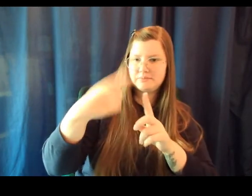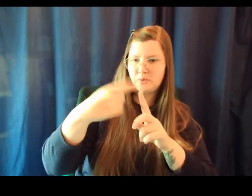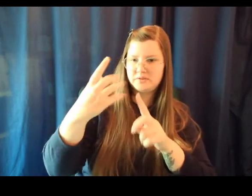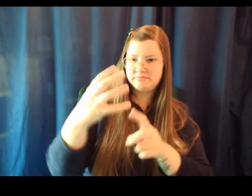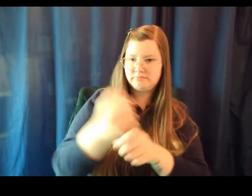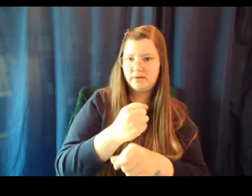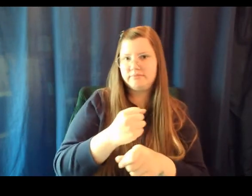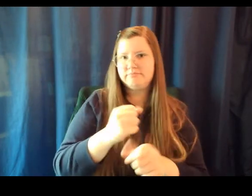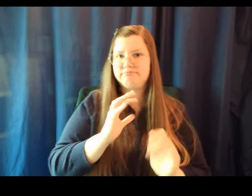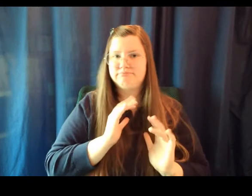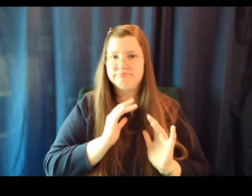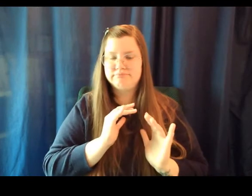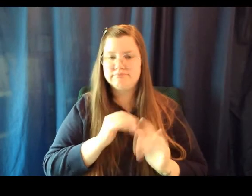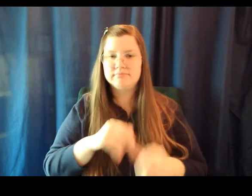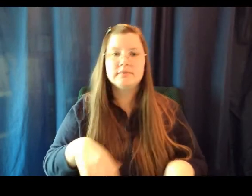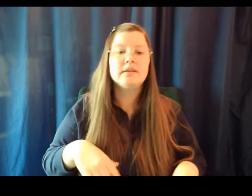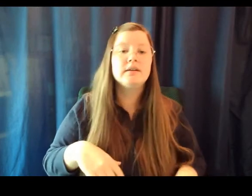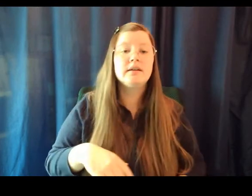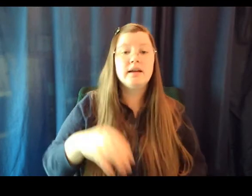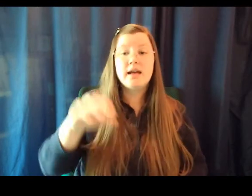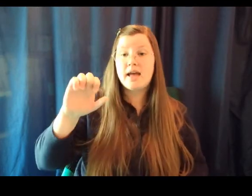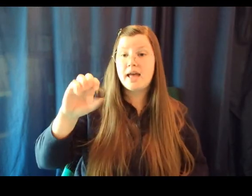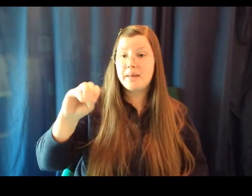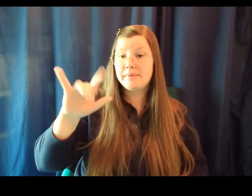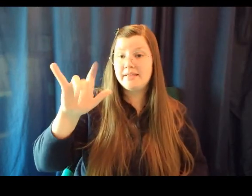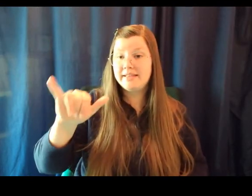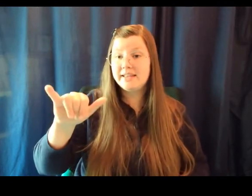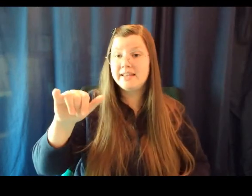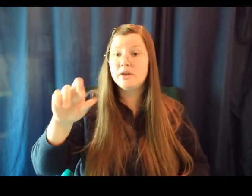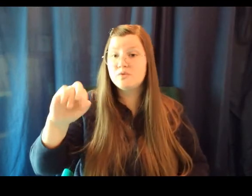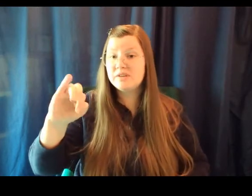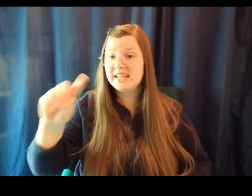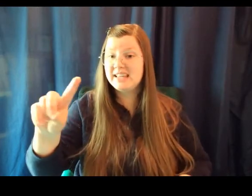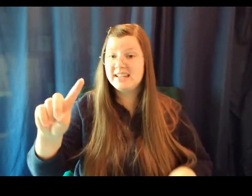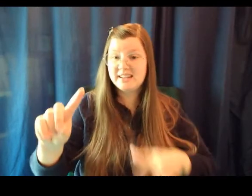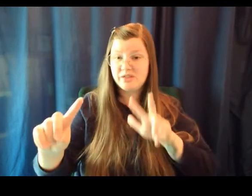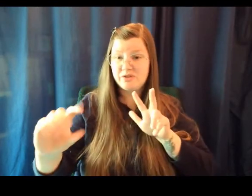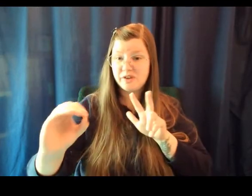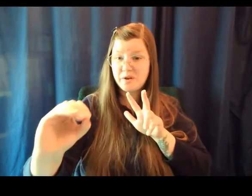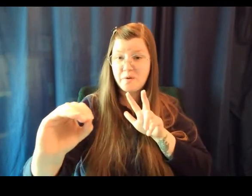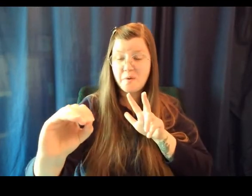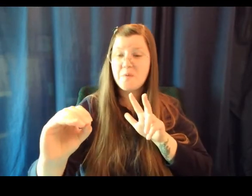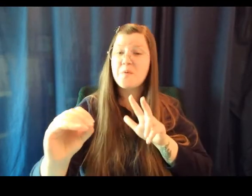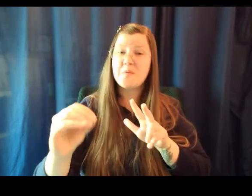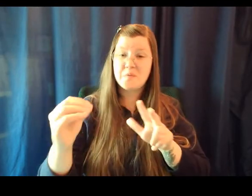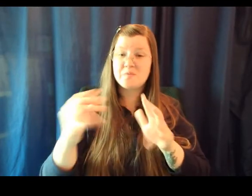Emily Reed (Freshman) went 3-0 with all three matches ending in the 1st period by Pin.